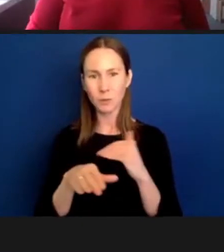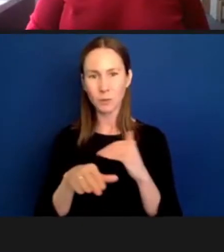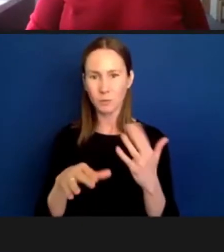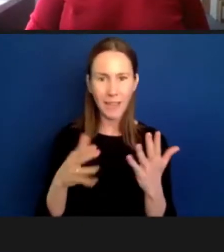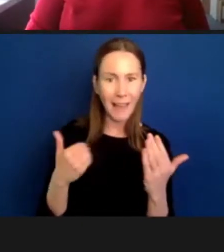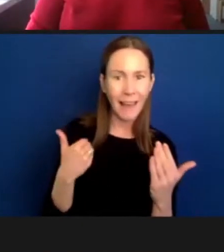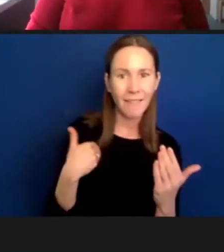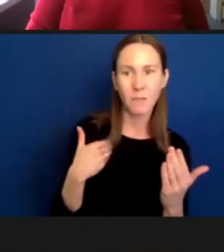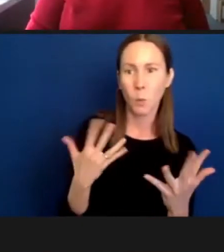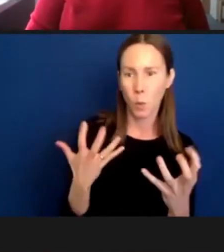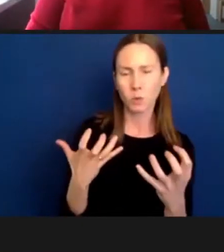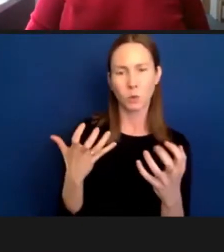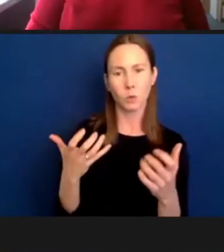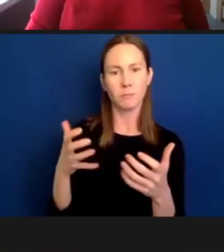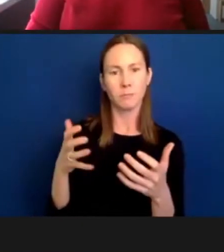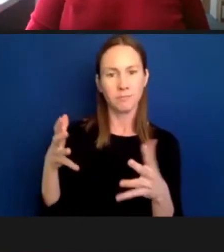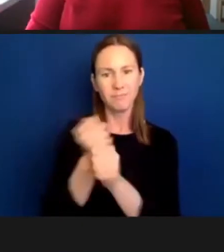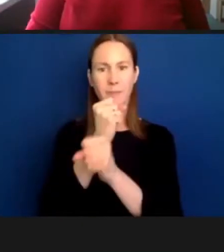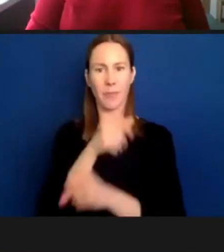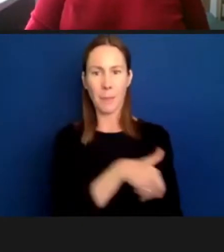And I think we should try to own that power as much as we can.